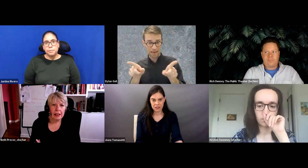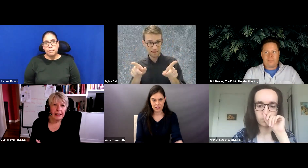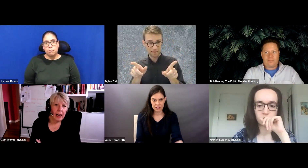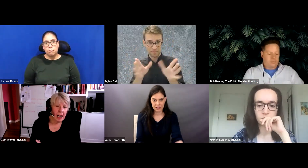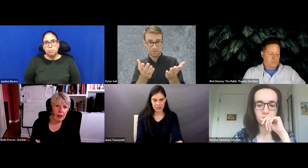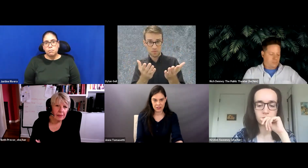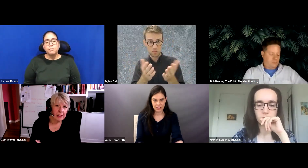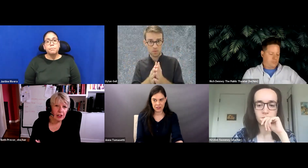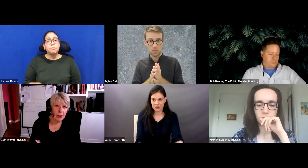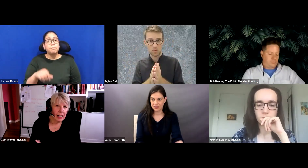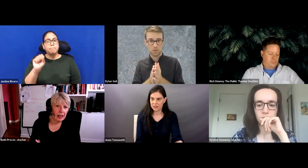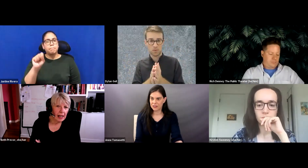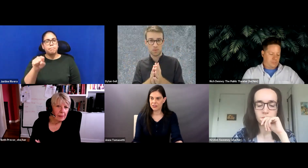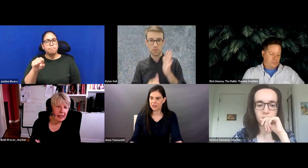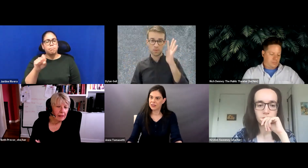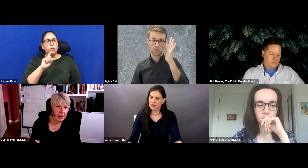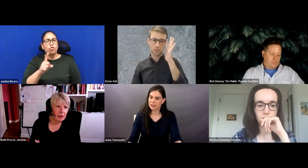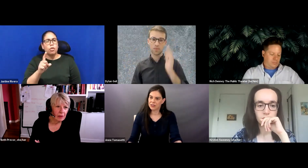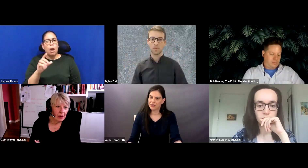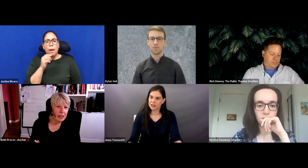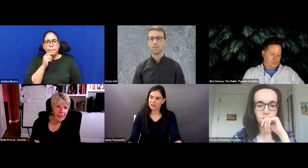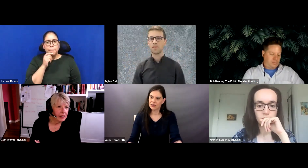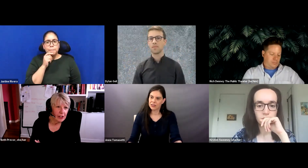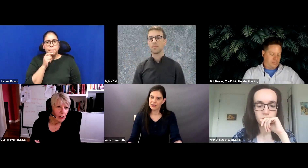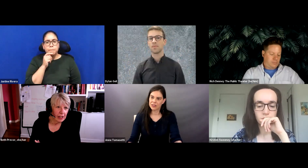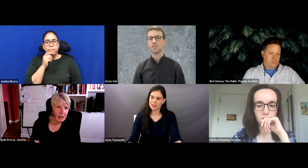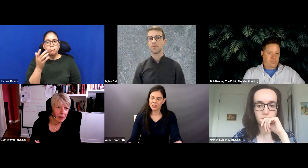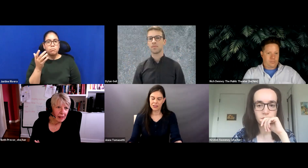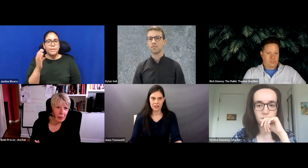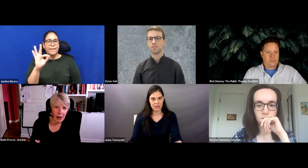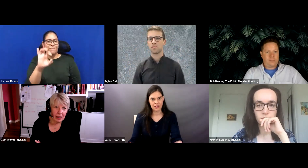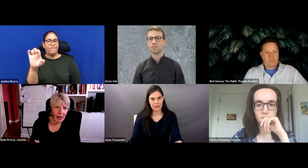Yeah, sure. I mean, it was a fee for service. I mean, The Public